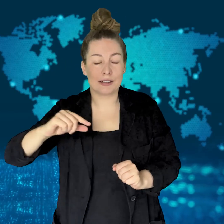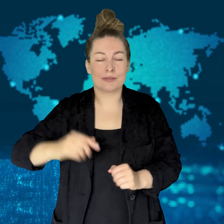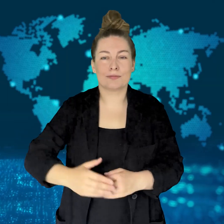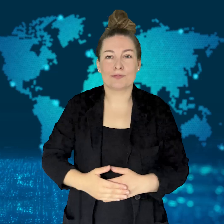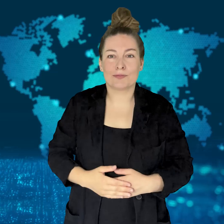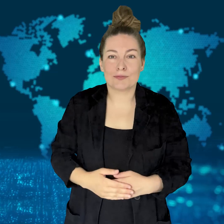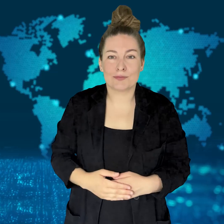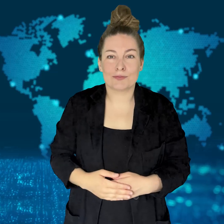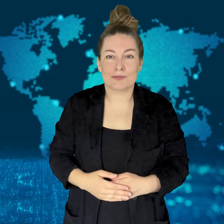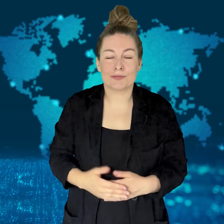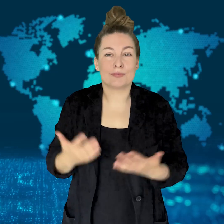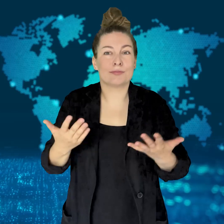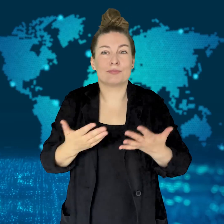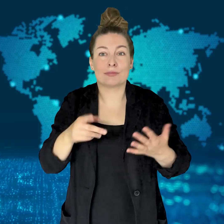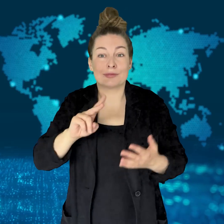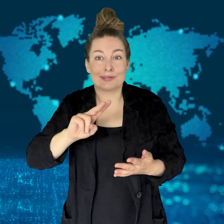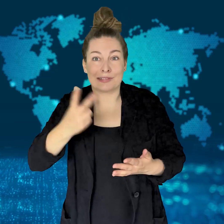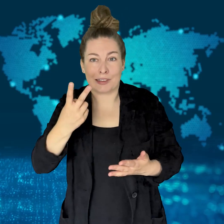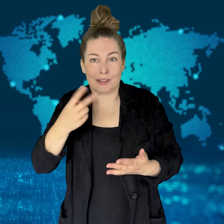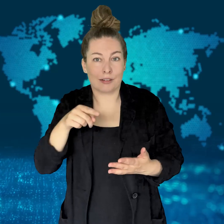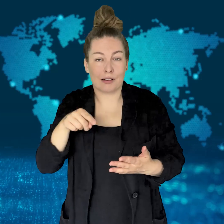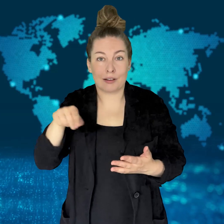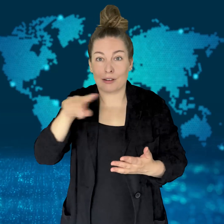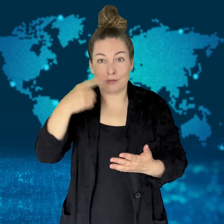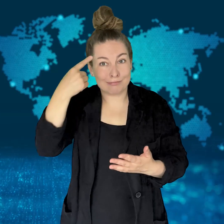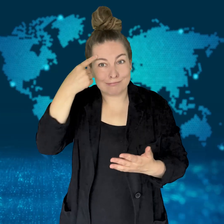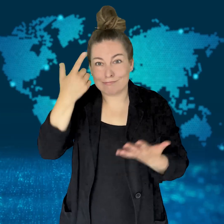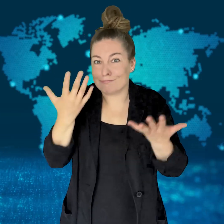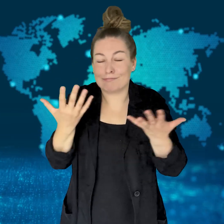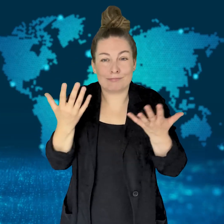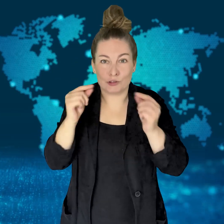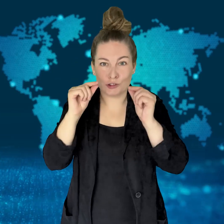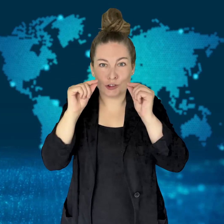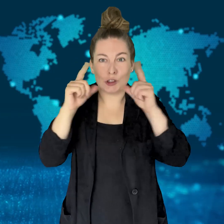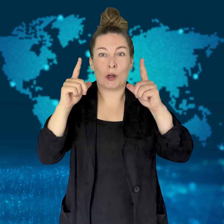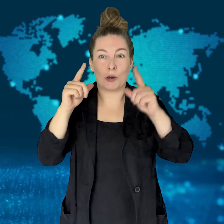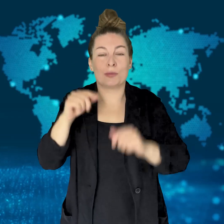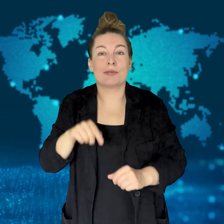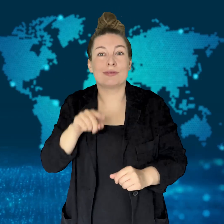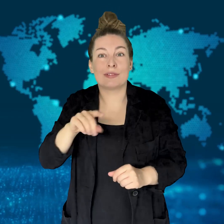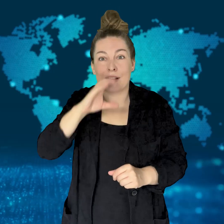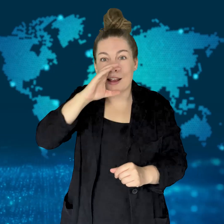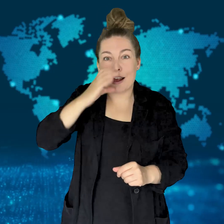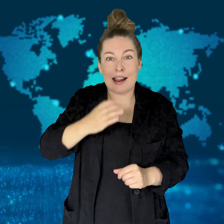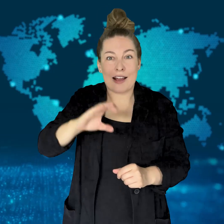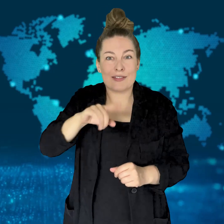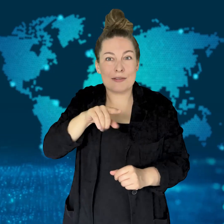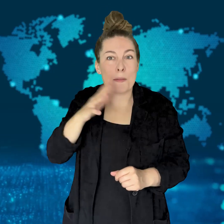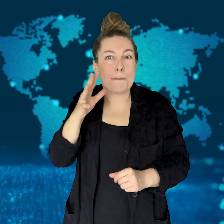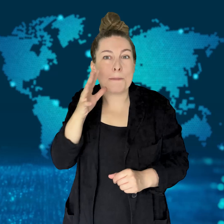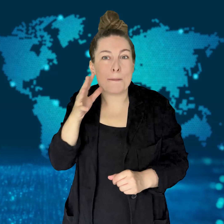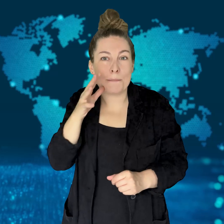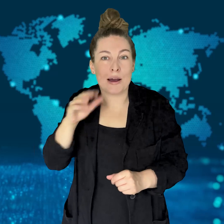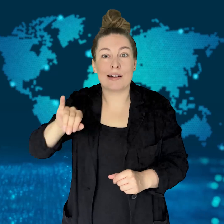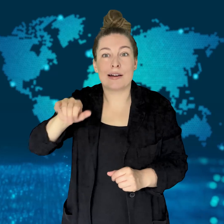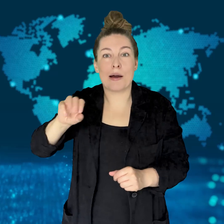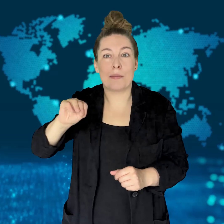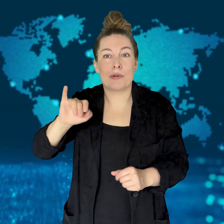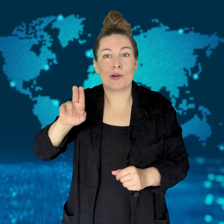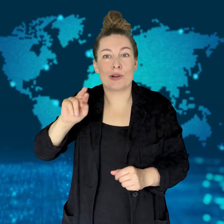The second baby was a surprise - even the mother, Jamjuree,